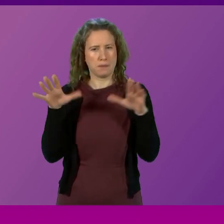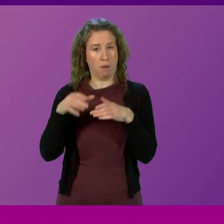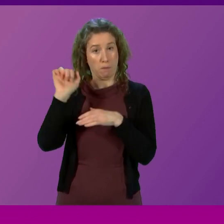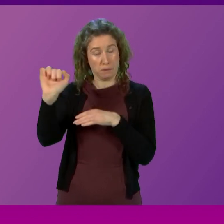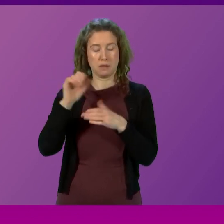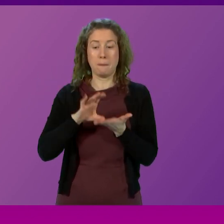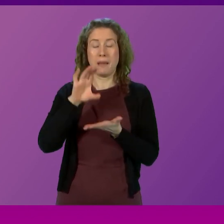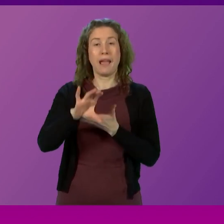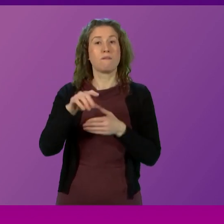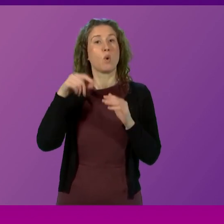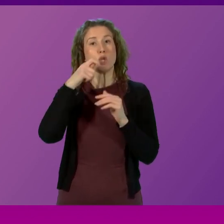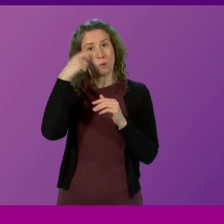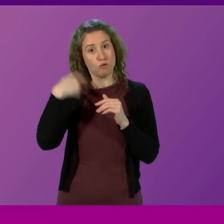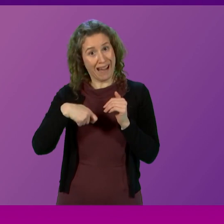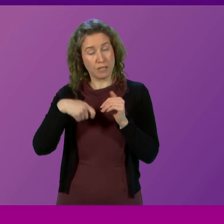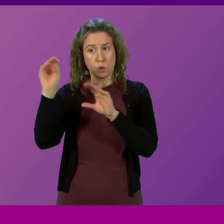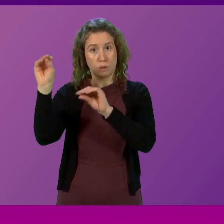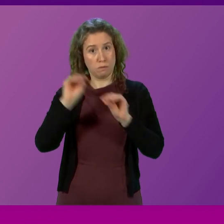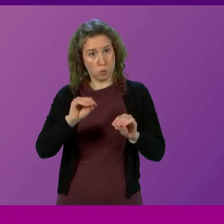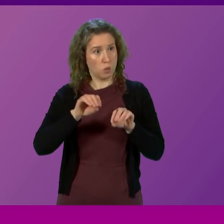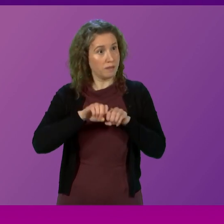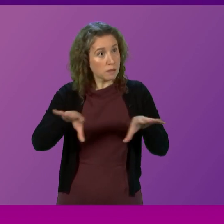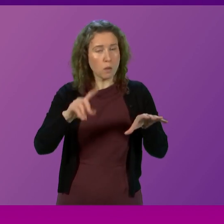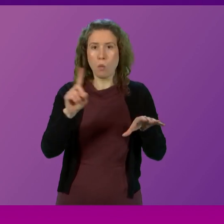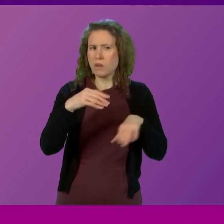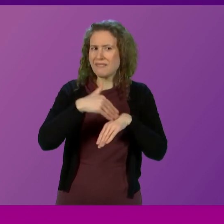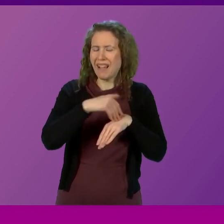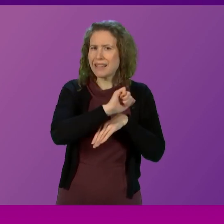Ukrainians and the funding implications for Scotland’s public sector support.